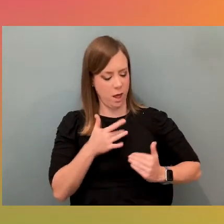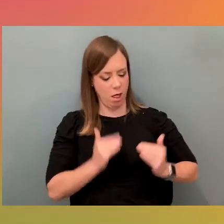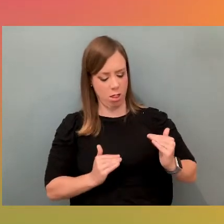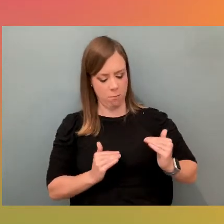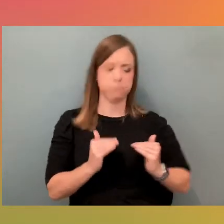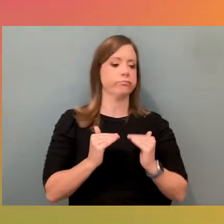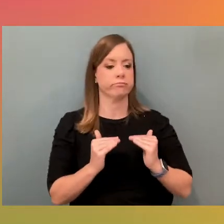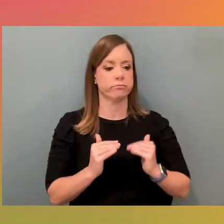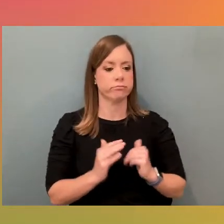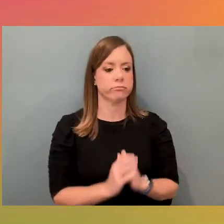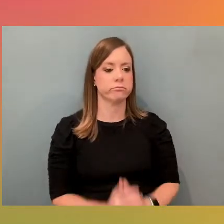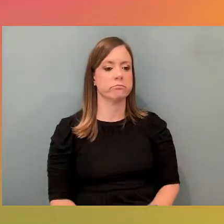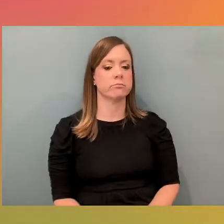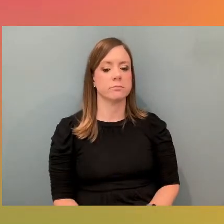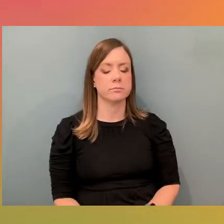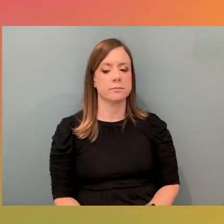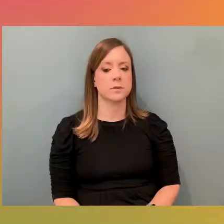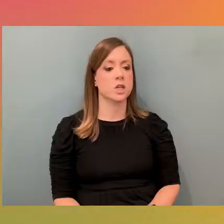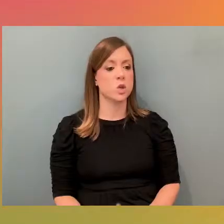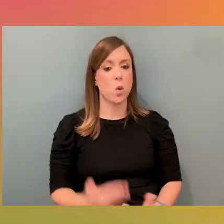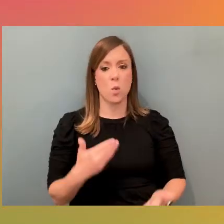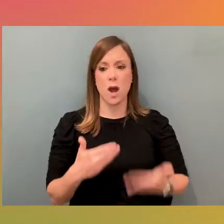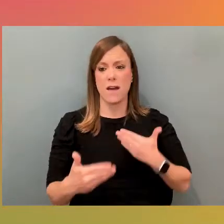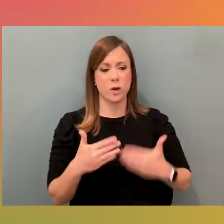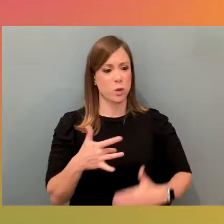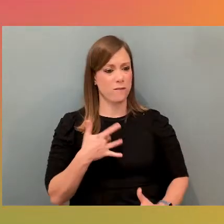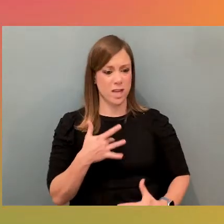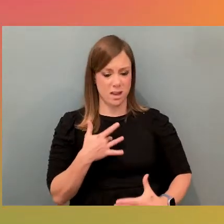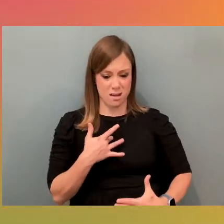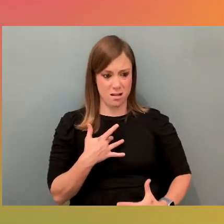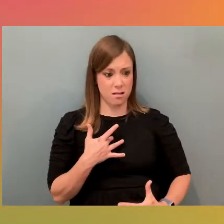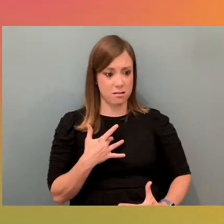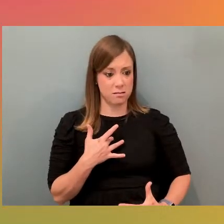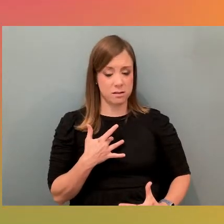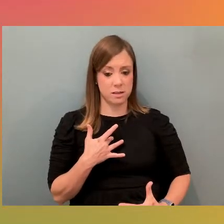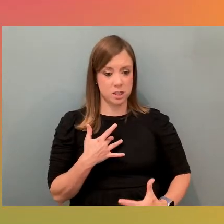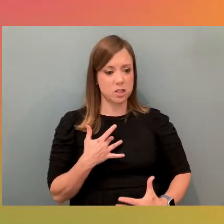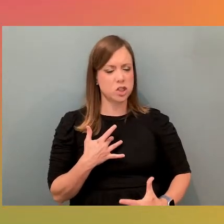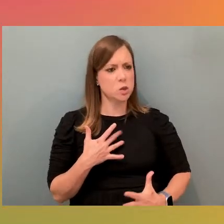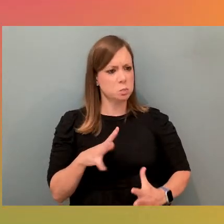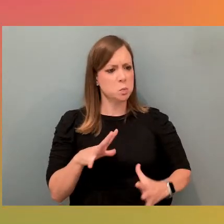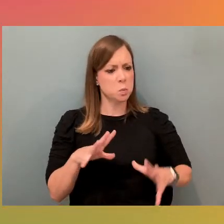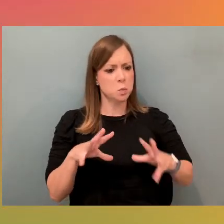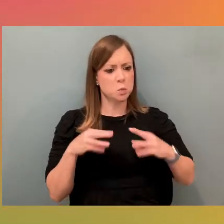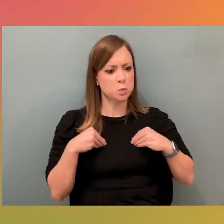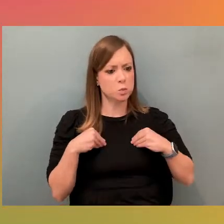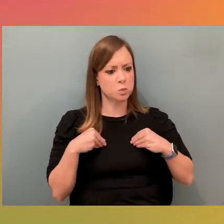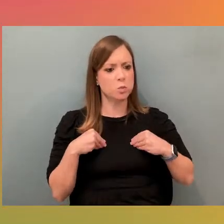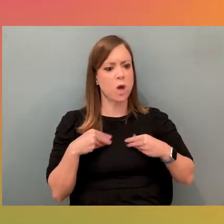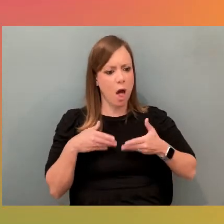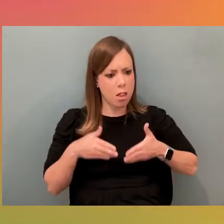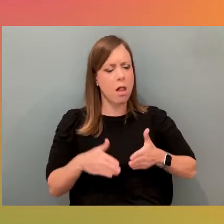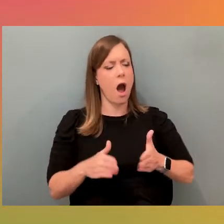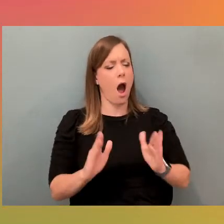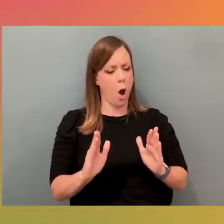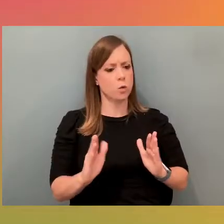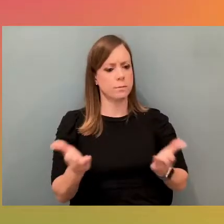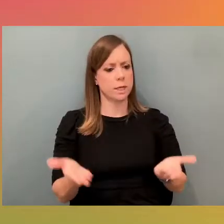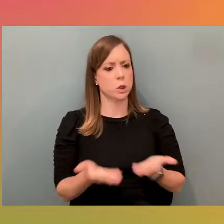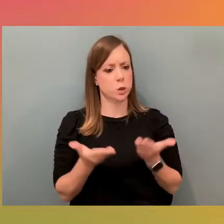TO JUST MEET YOURSELF WHERE YOU ARE. SO WHATEVER IS COMING UP FOR